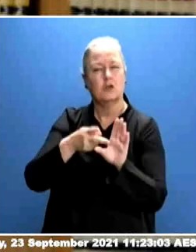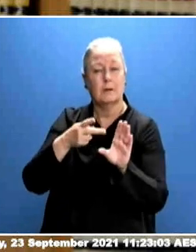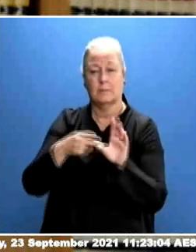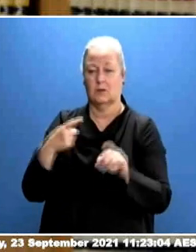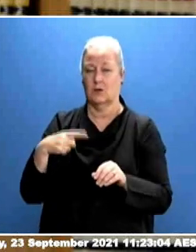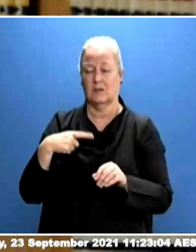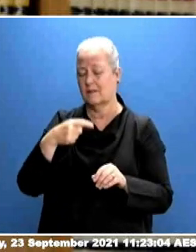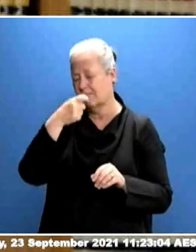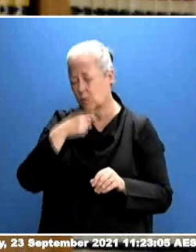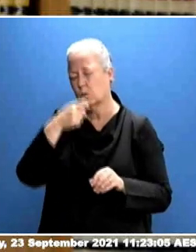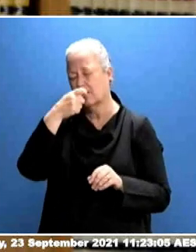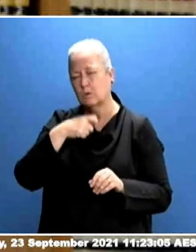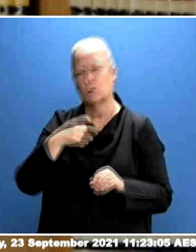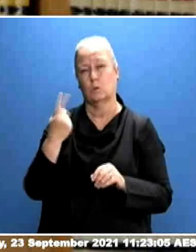and adolescent psychiatrists in the State.